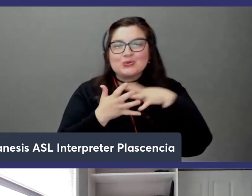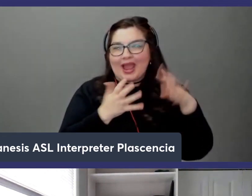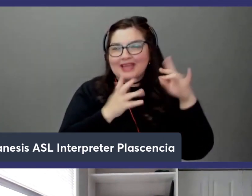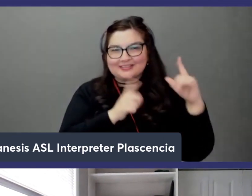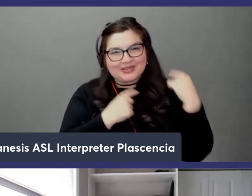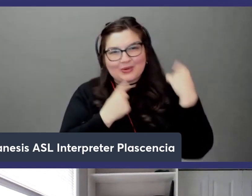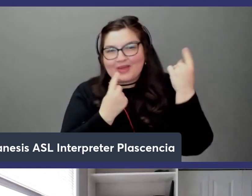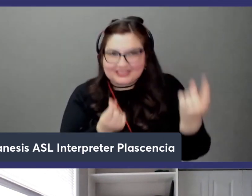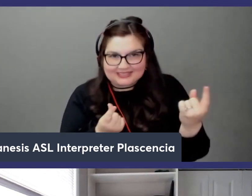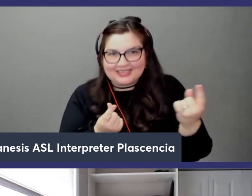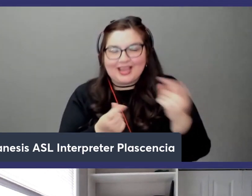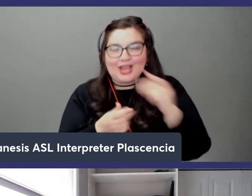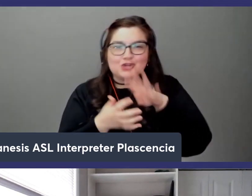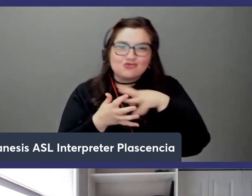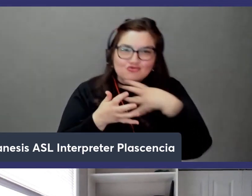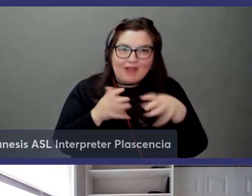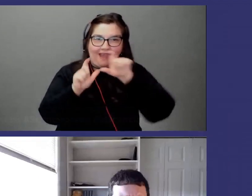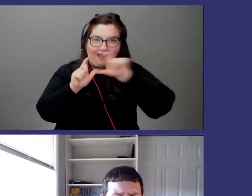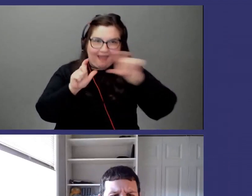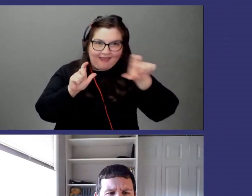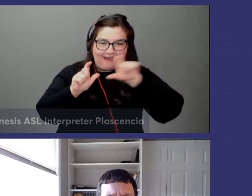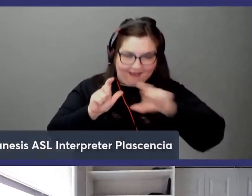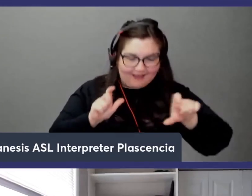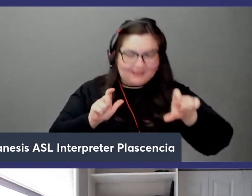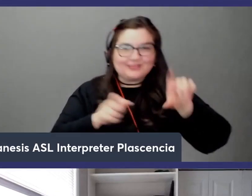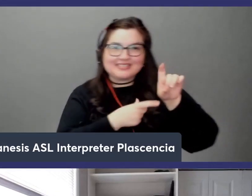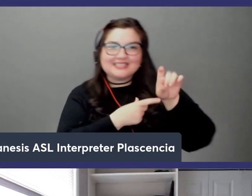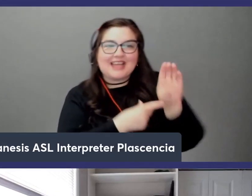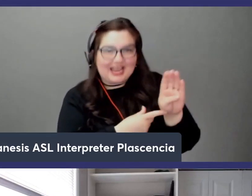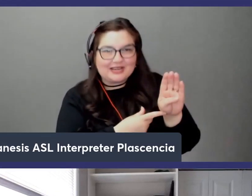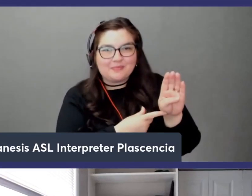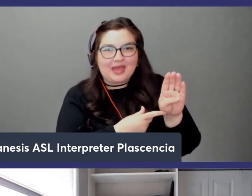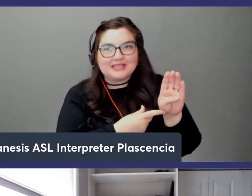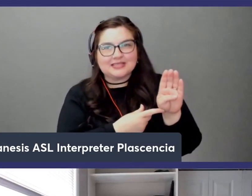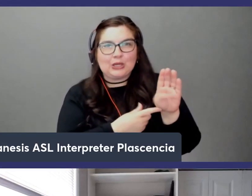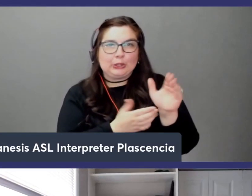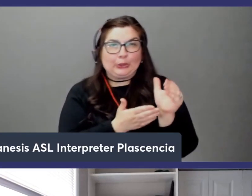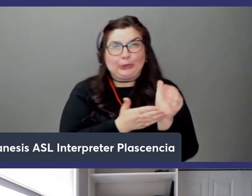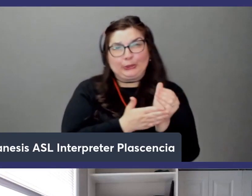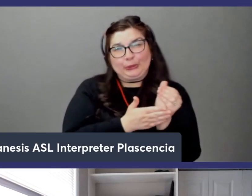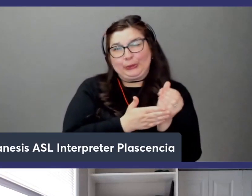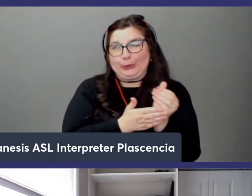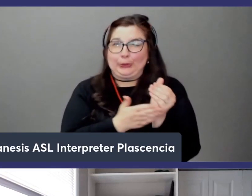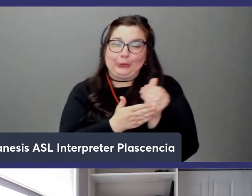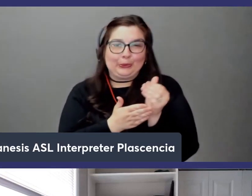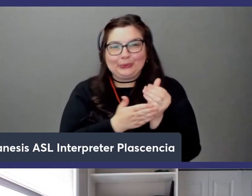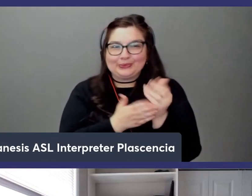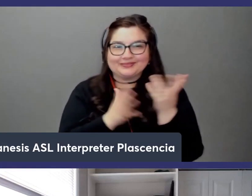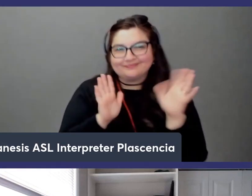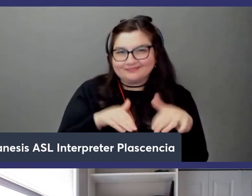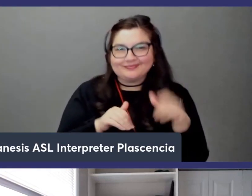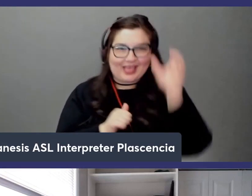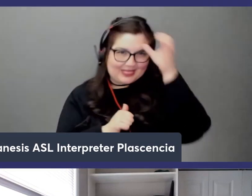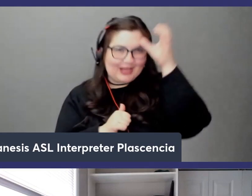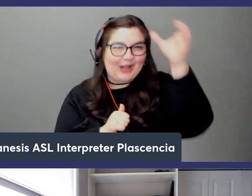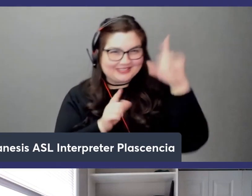and a graph databases are definitely, while on the newer side are definitely, the concepts have been around for a long time,